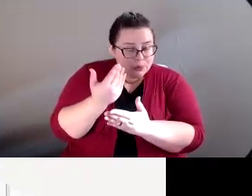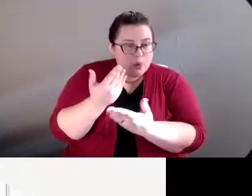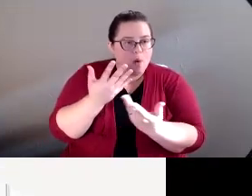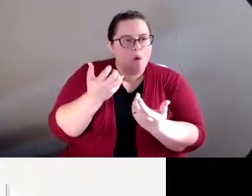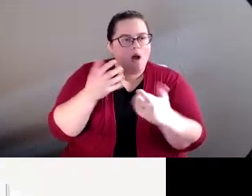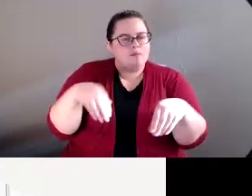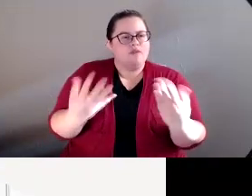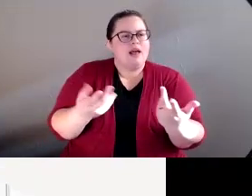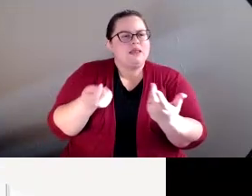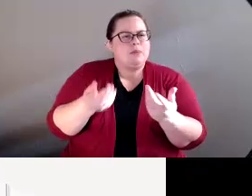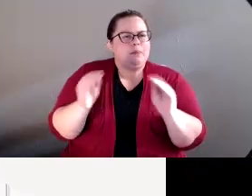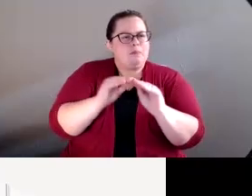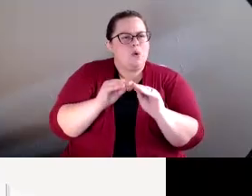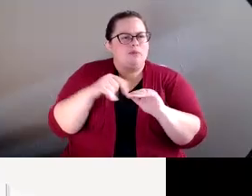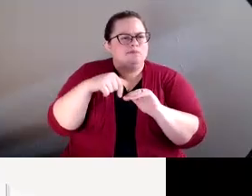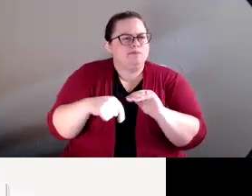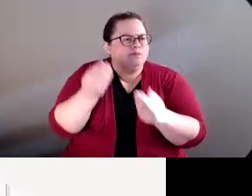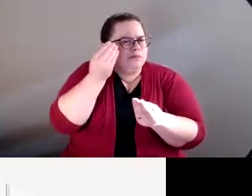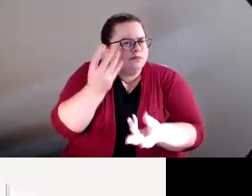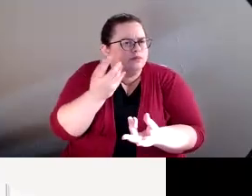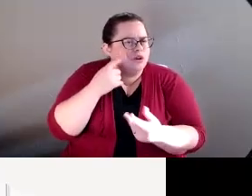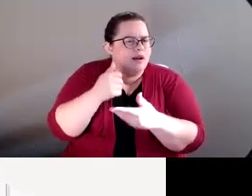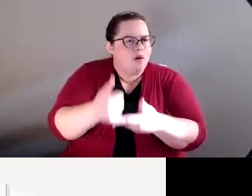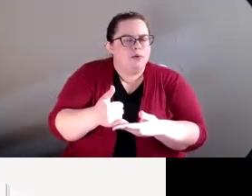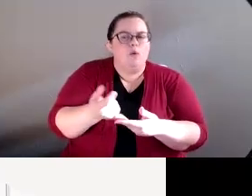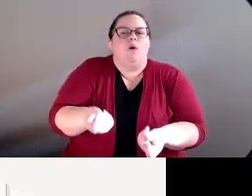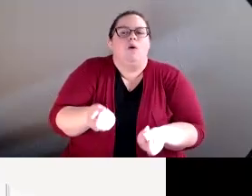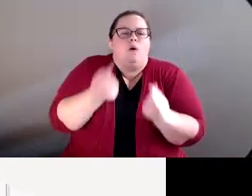so that we're all on the same page and that we have the same information.